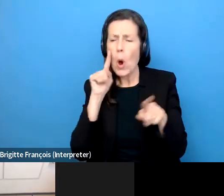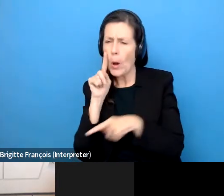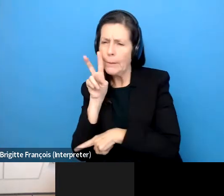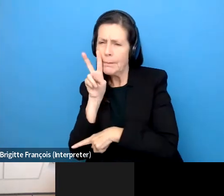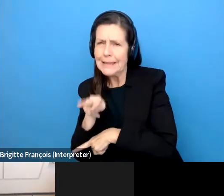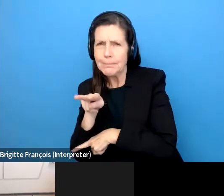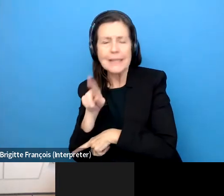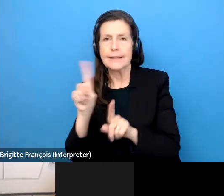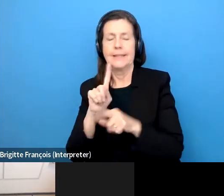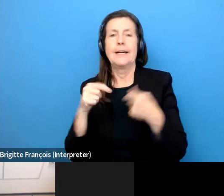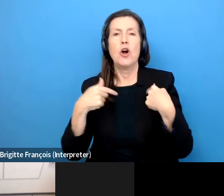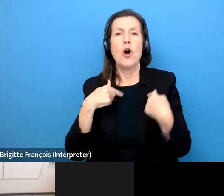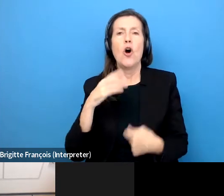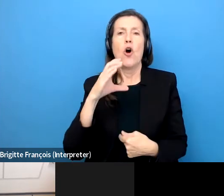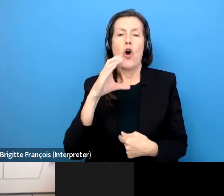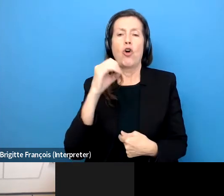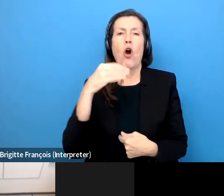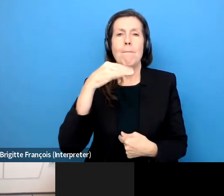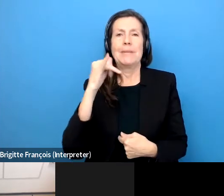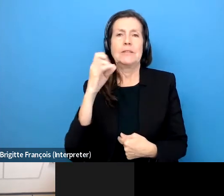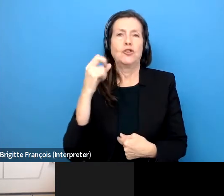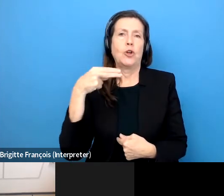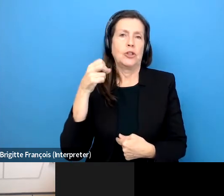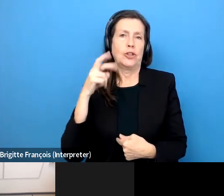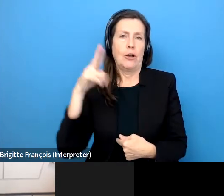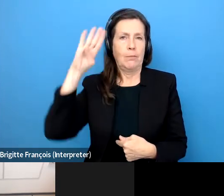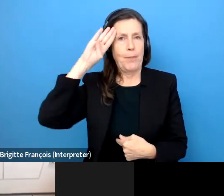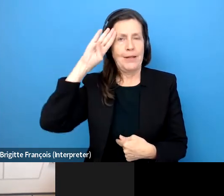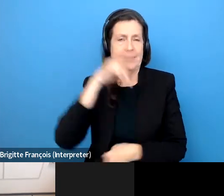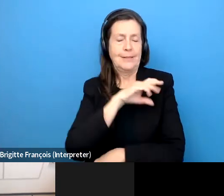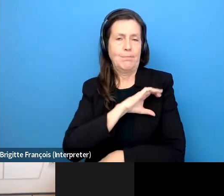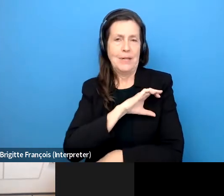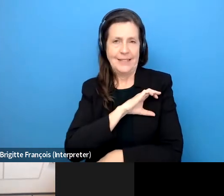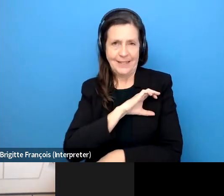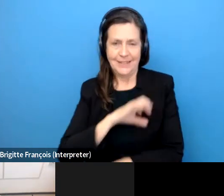So, I'd like to try to explain and corroborate